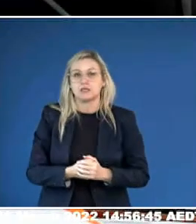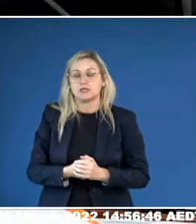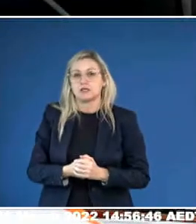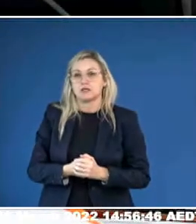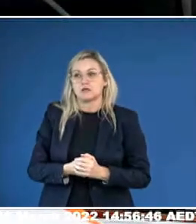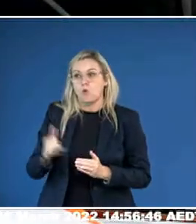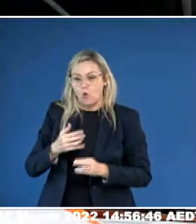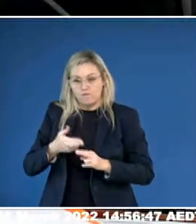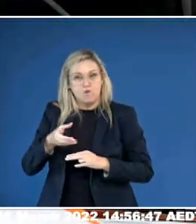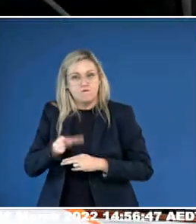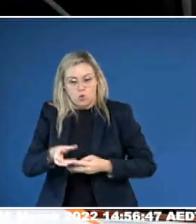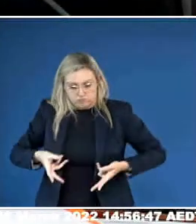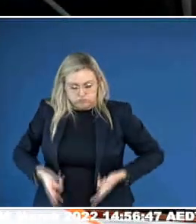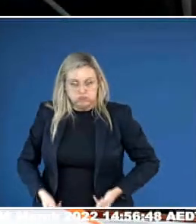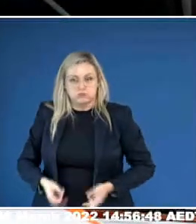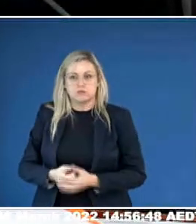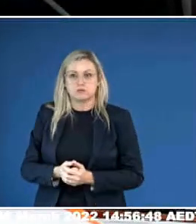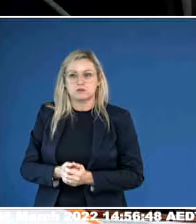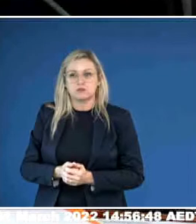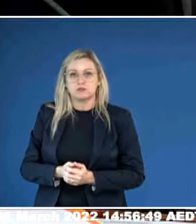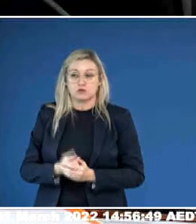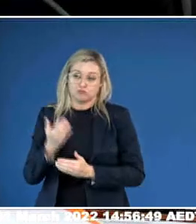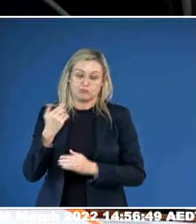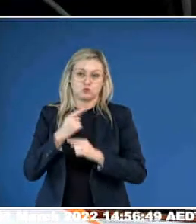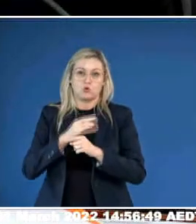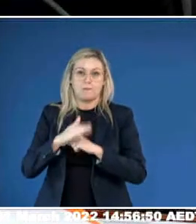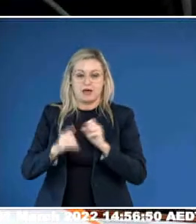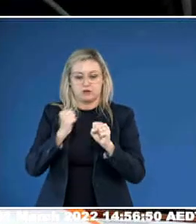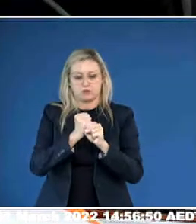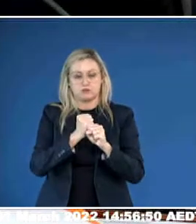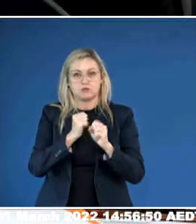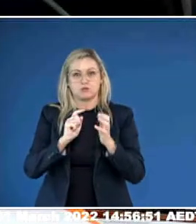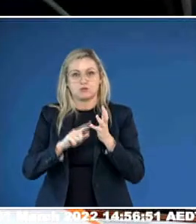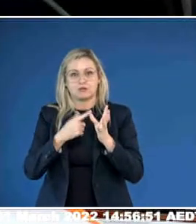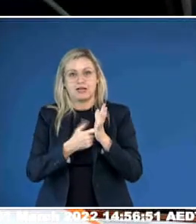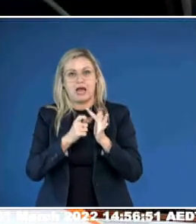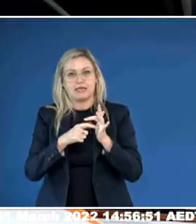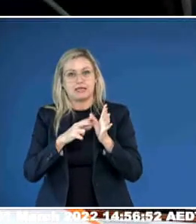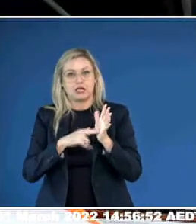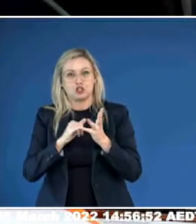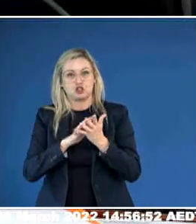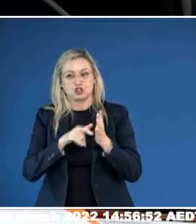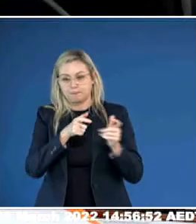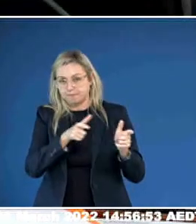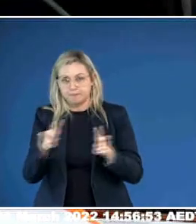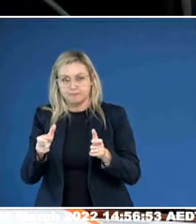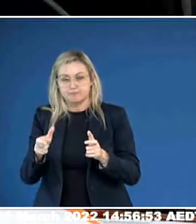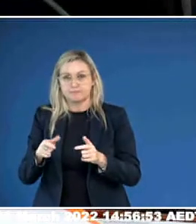specifically at the issues of guardianship and substituted decision-making. Did you want to say something? And really go briefly on the topic.